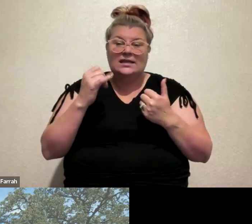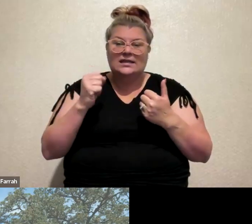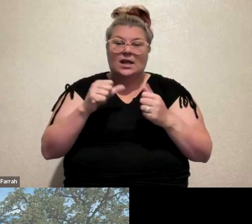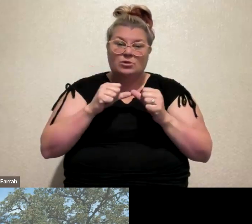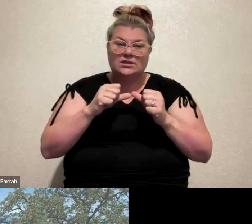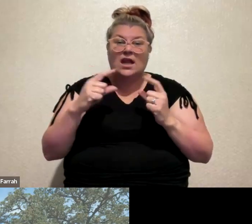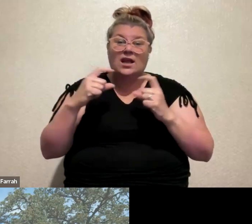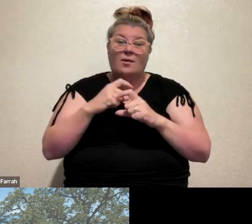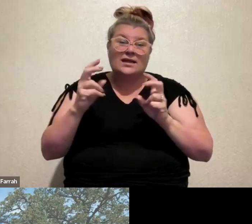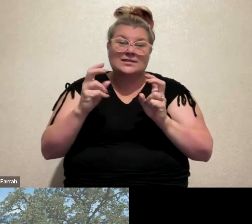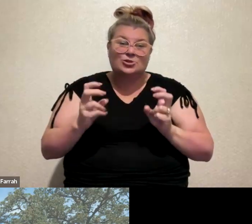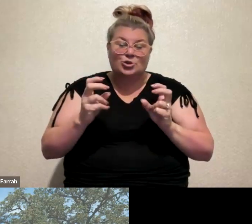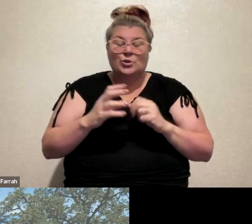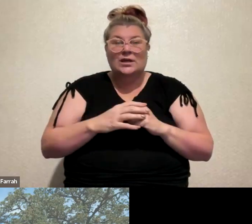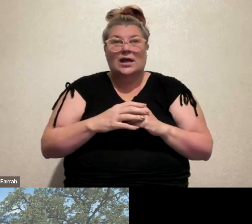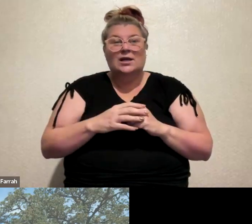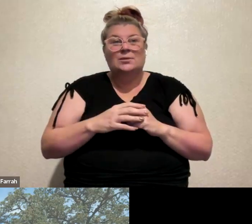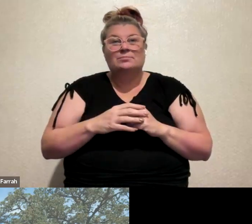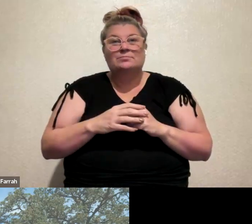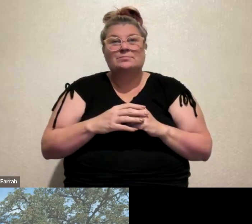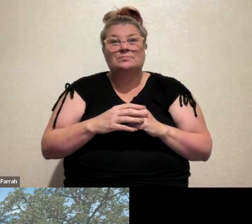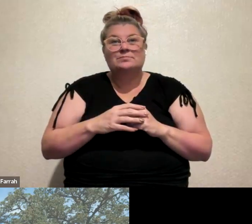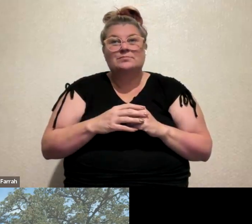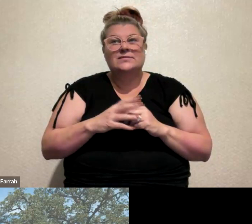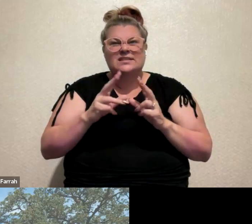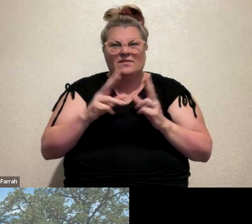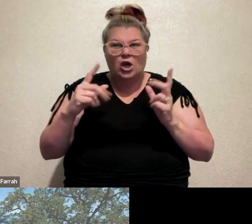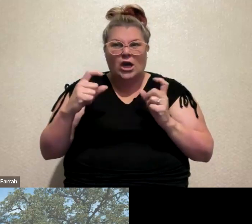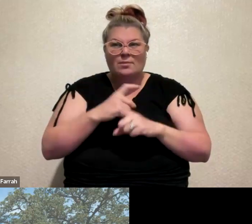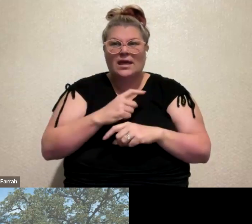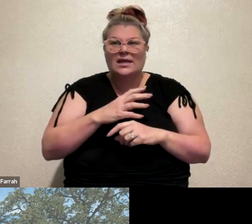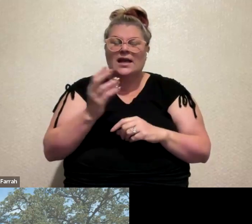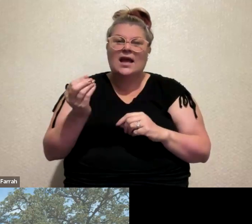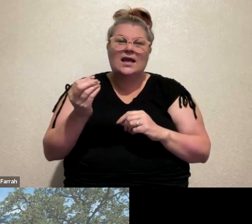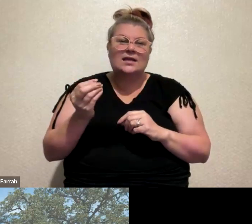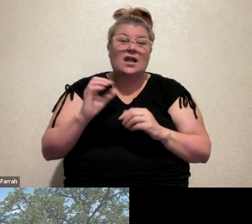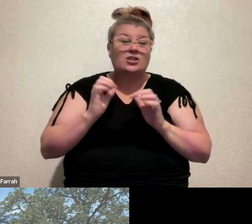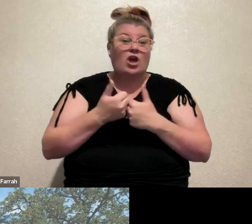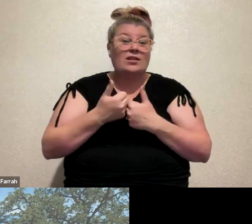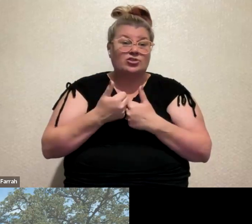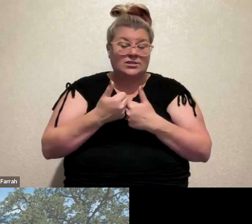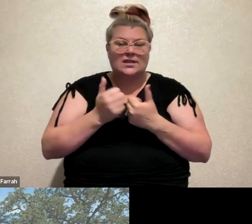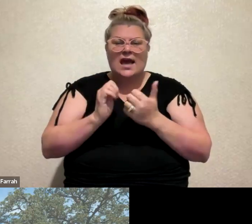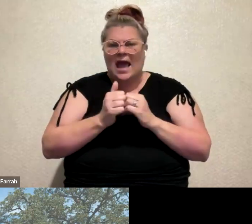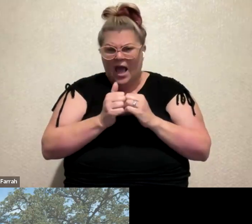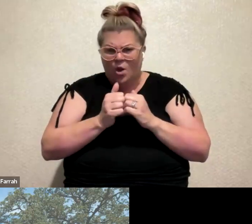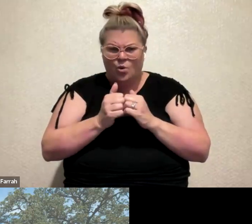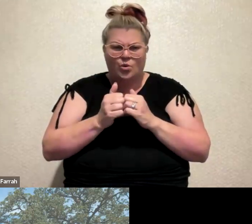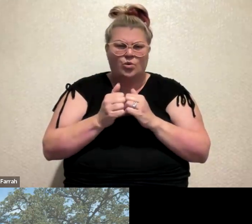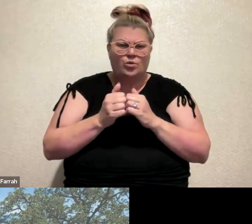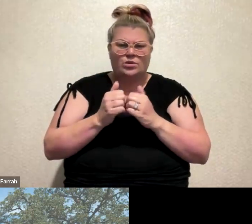It’s quite complicated and the challenge is, how do we, you know, communicate and put together